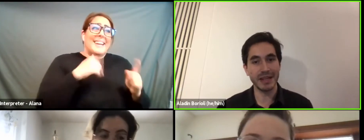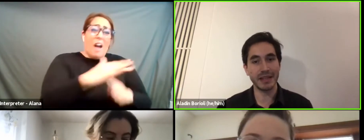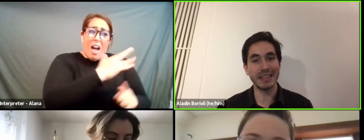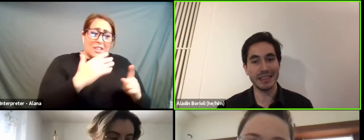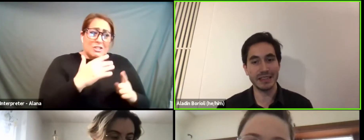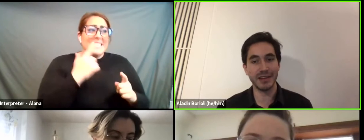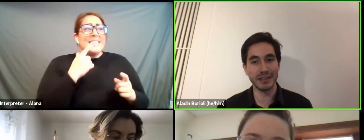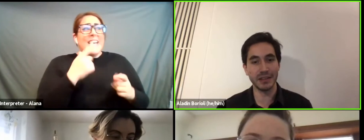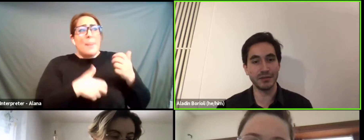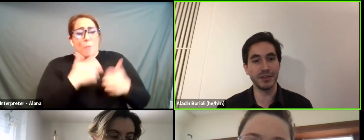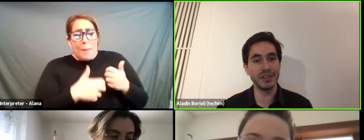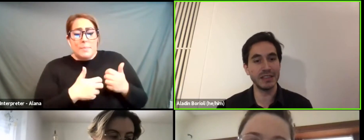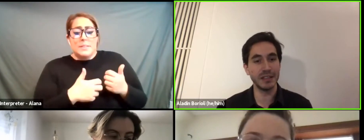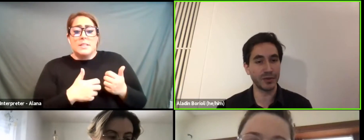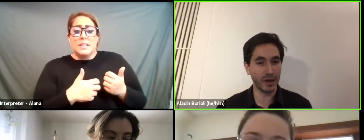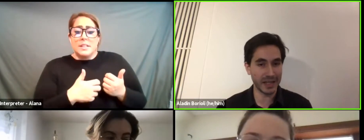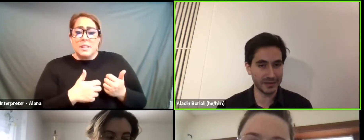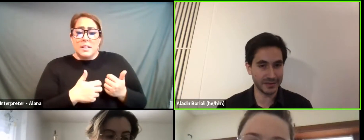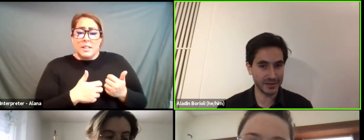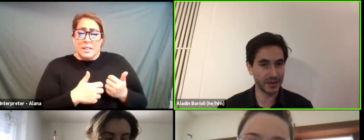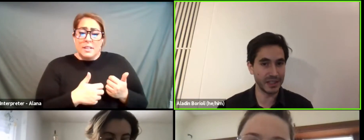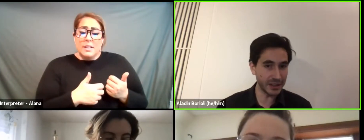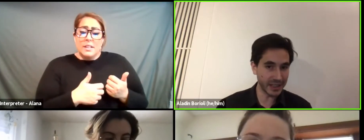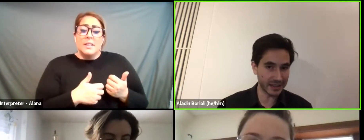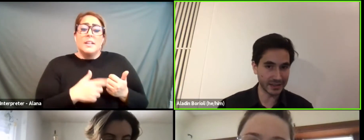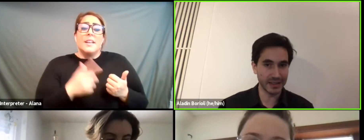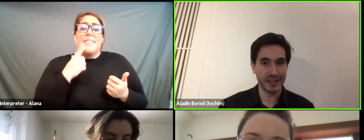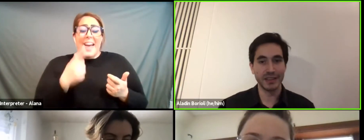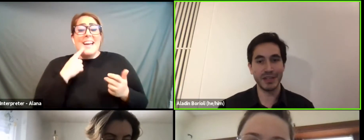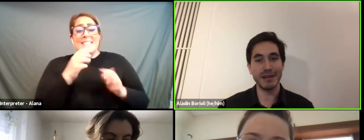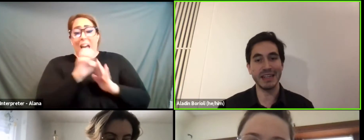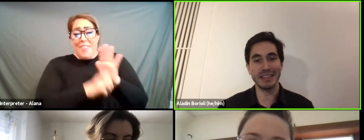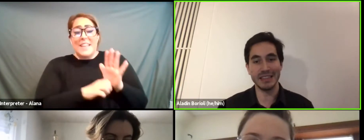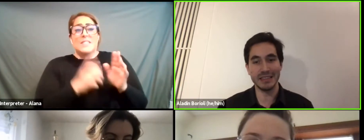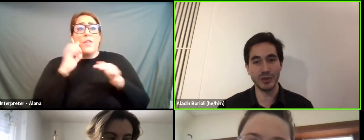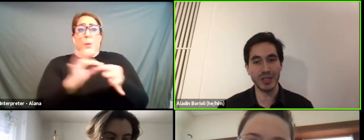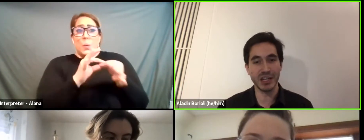an ethics founded on the unity of all life. On the other hand, the very entities to which our